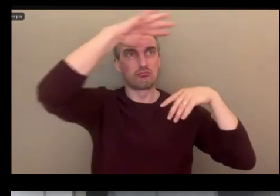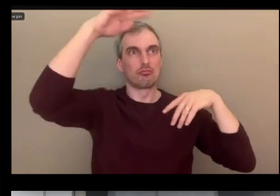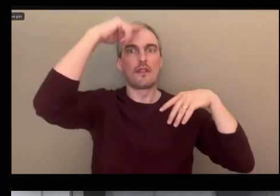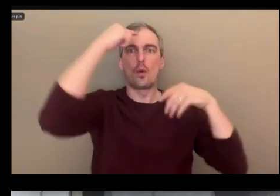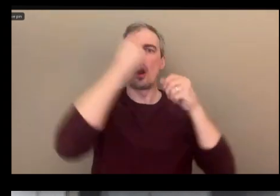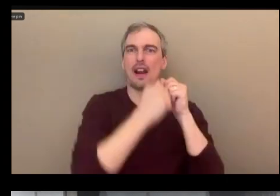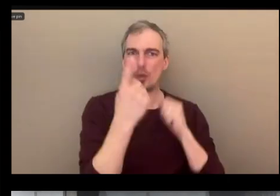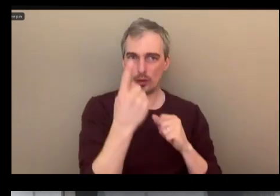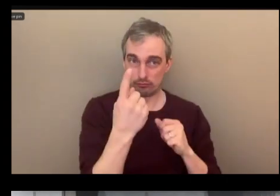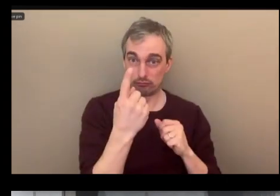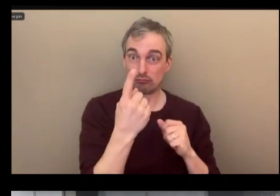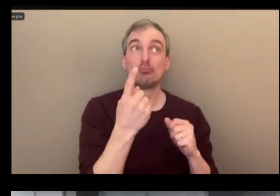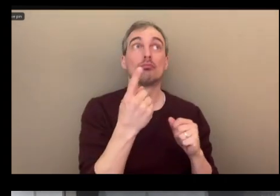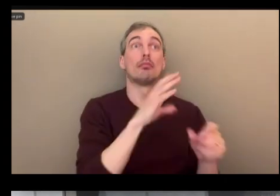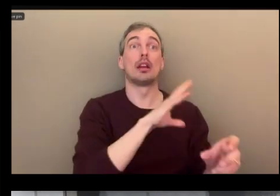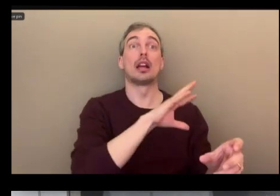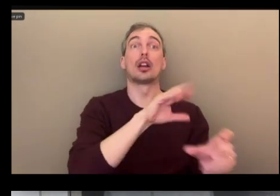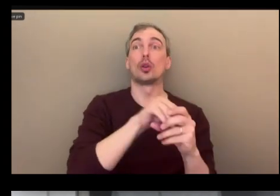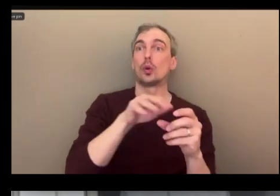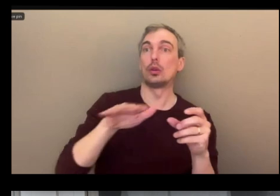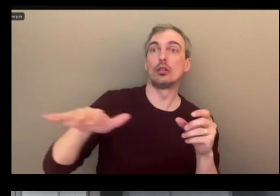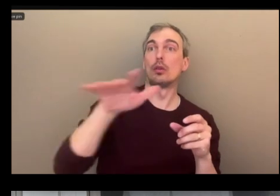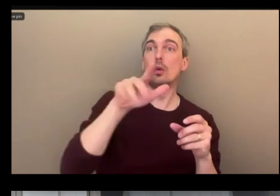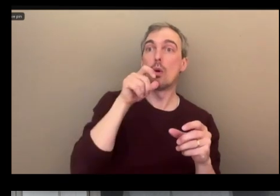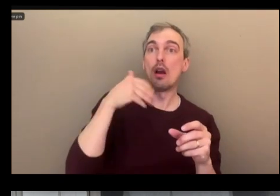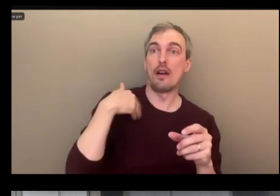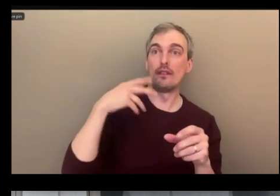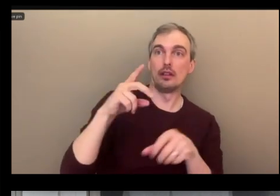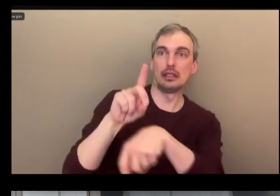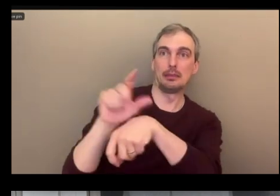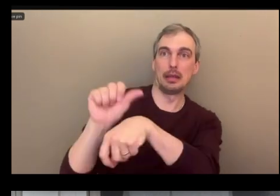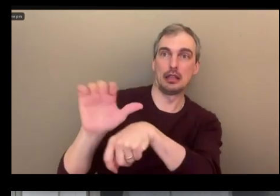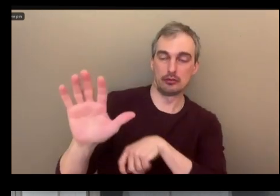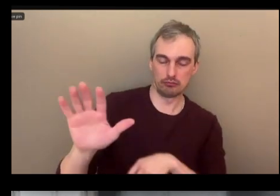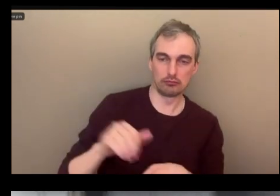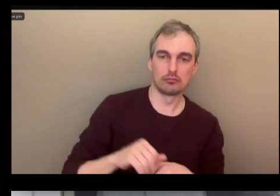We are empowering all people towards independence that they expect and deserve.